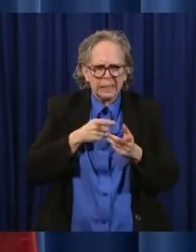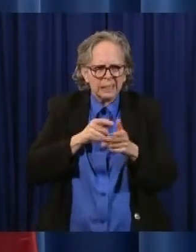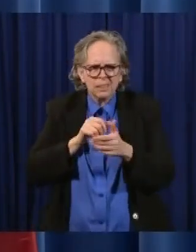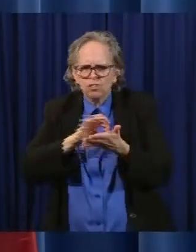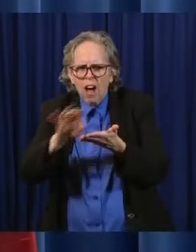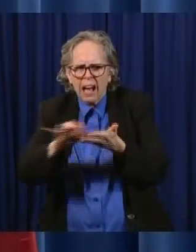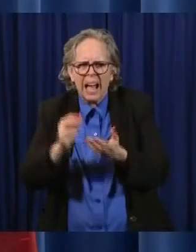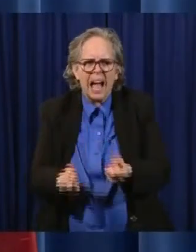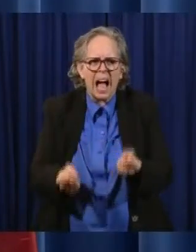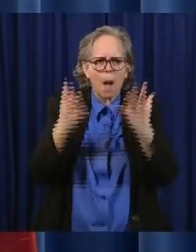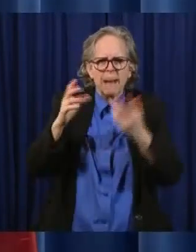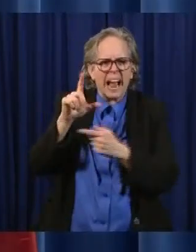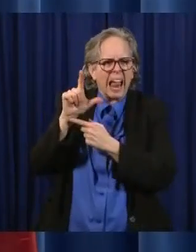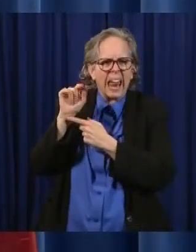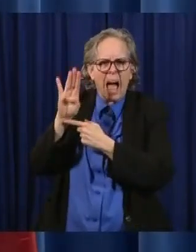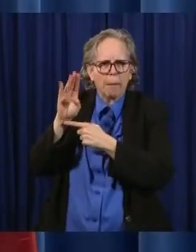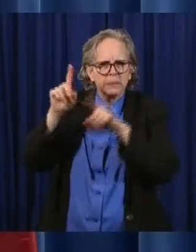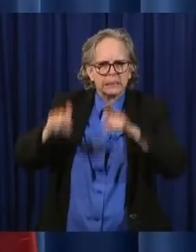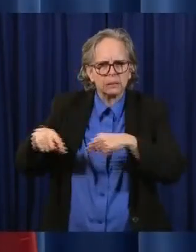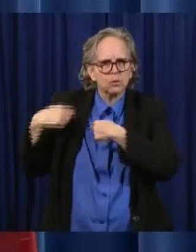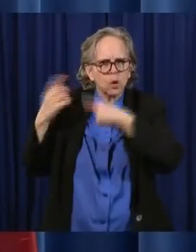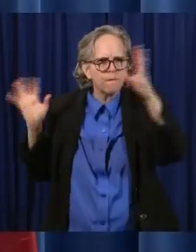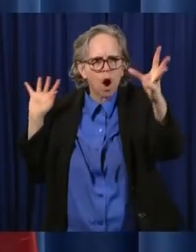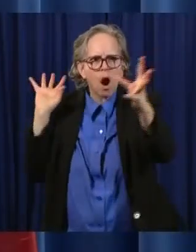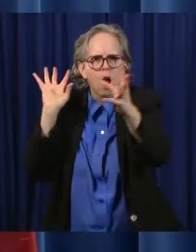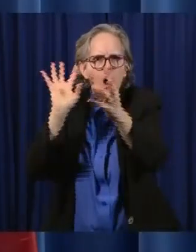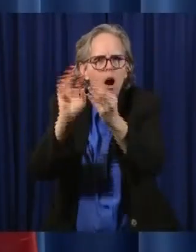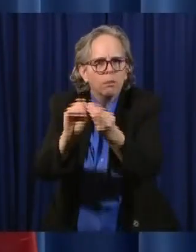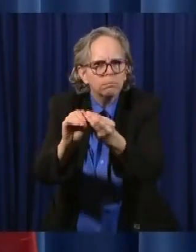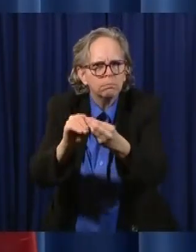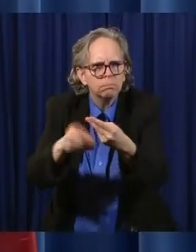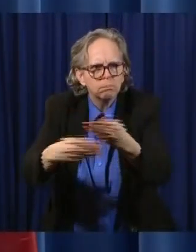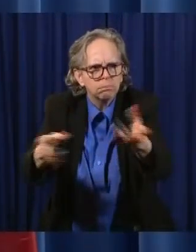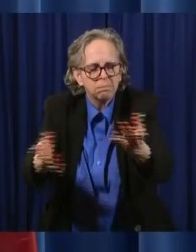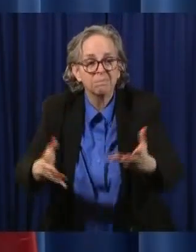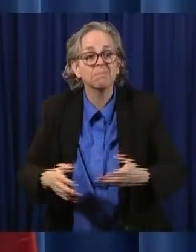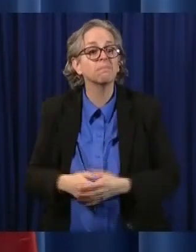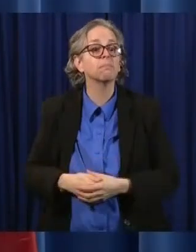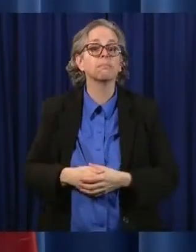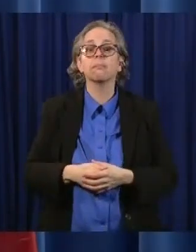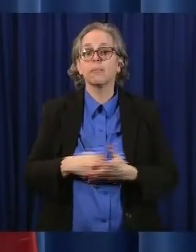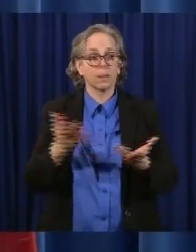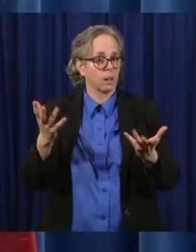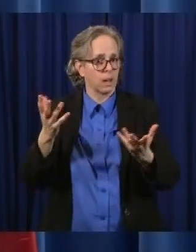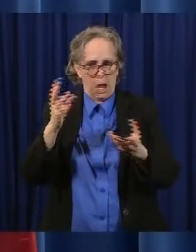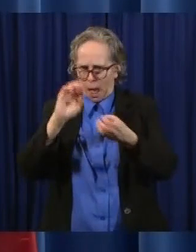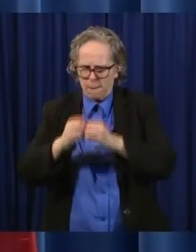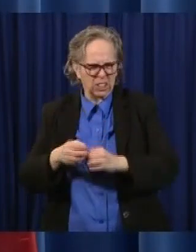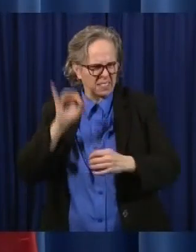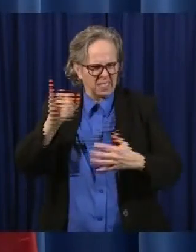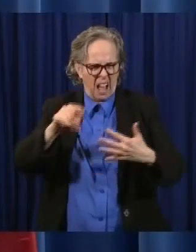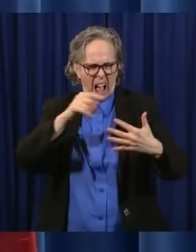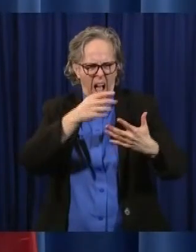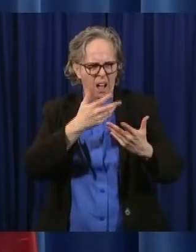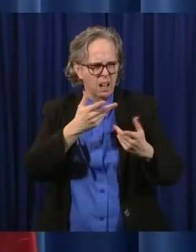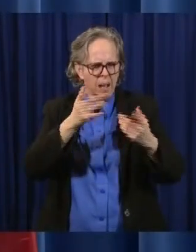OF COUNTIES WITH AT LEAST ONE CASE HOSPITALIZATION OR DEATH. THE DEPARTMENT OF OHIO TRACKS THE NUMBER OF LAB TESTS PERFORMED.